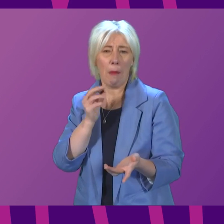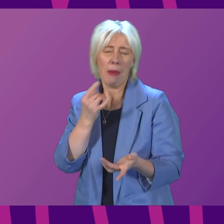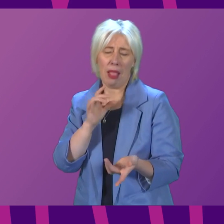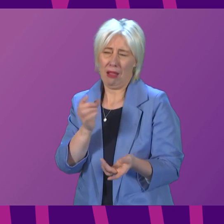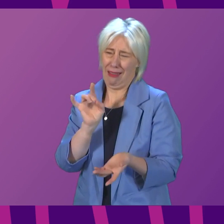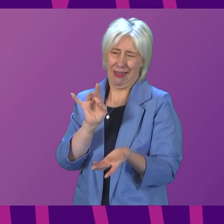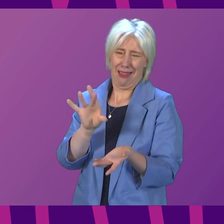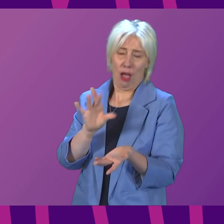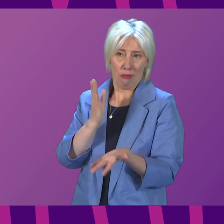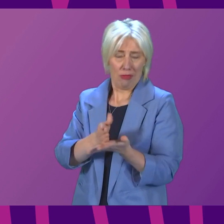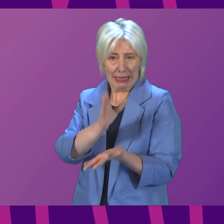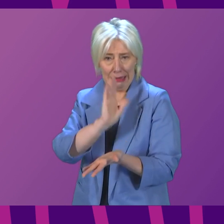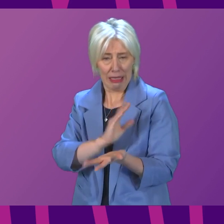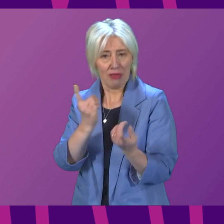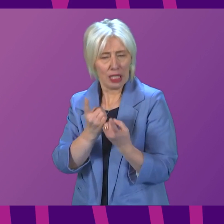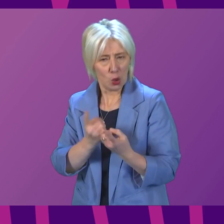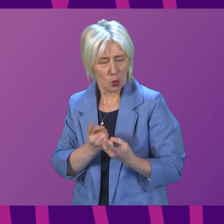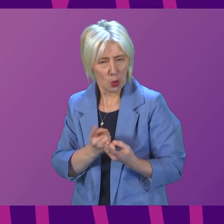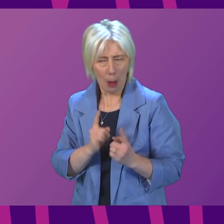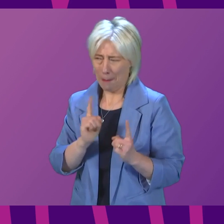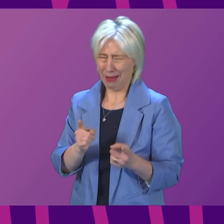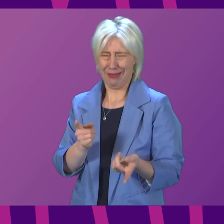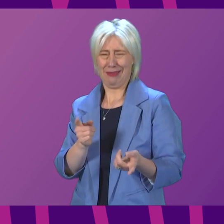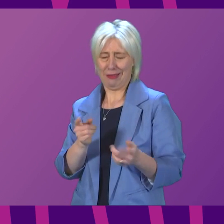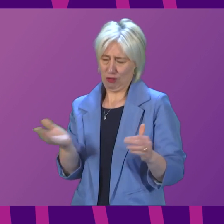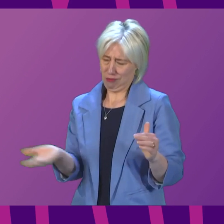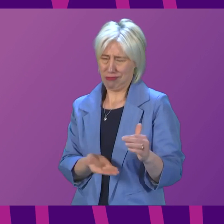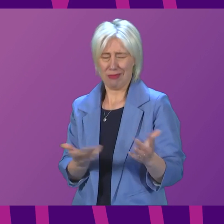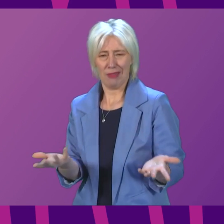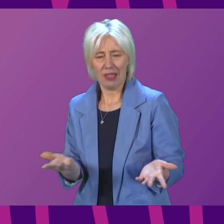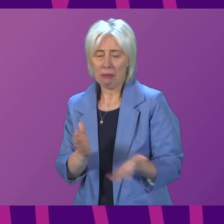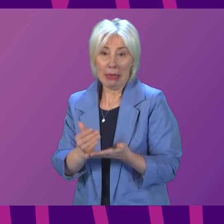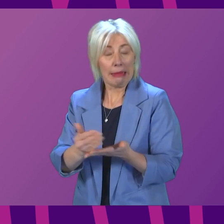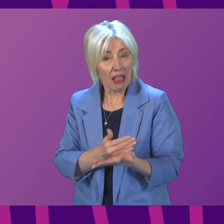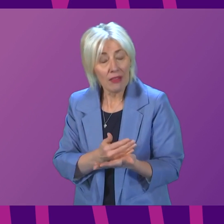It is a serious issue. There are more consequences, including safety issues.